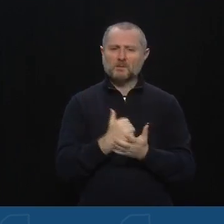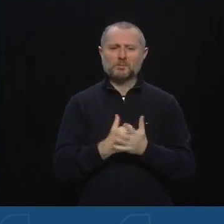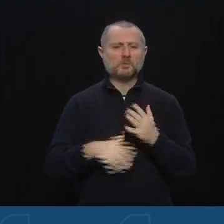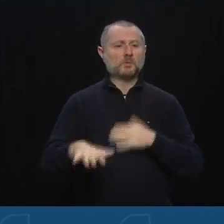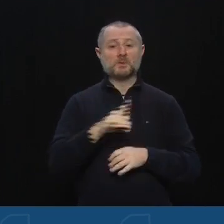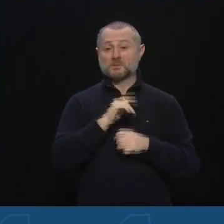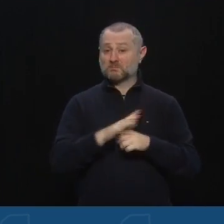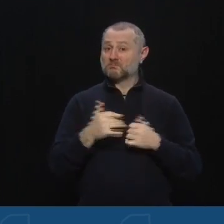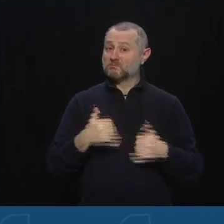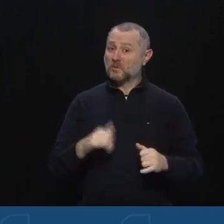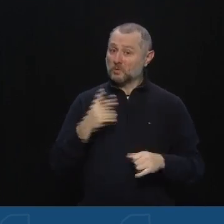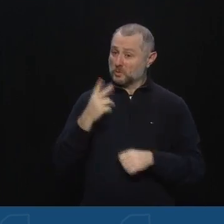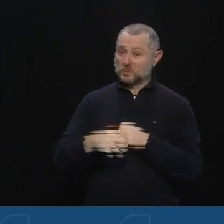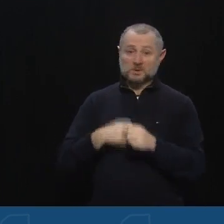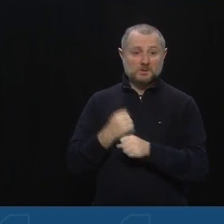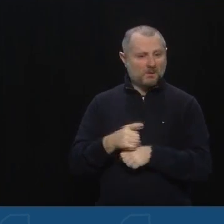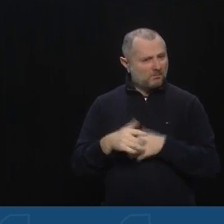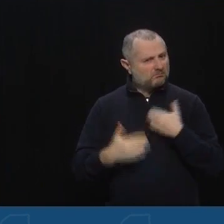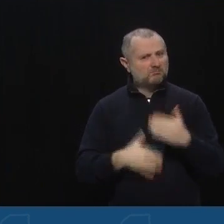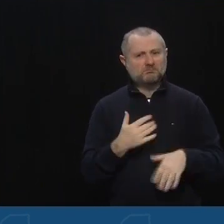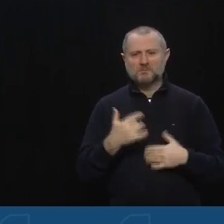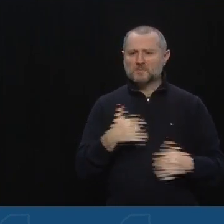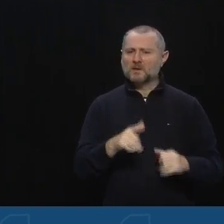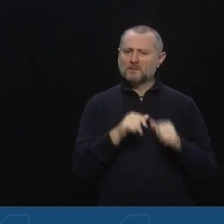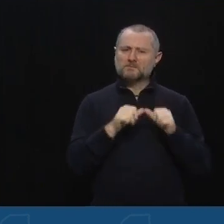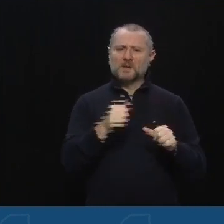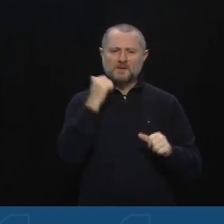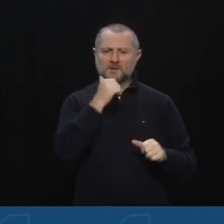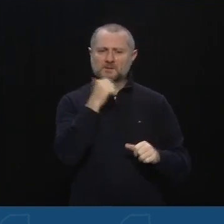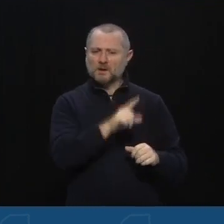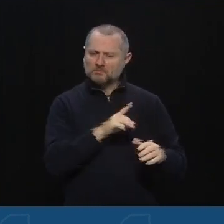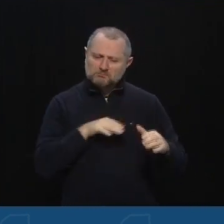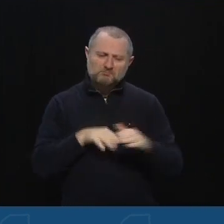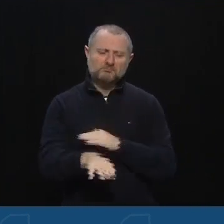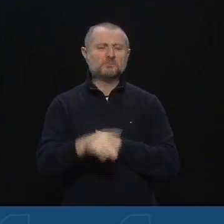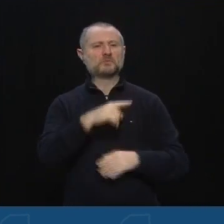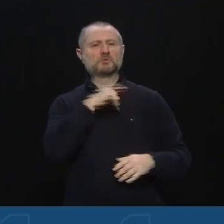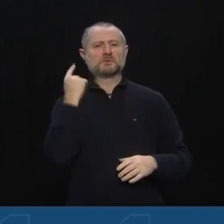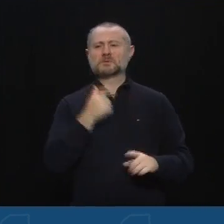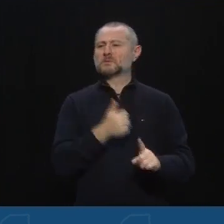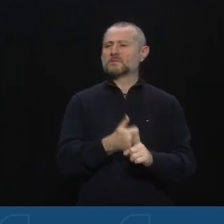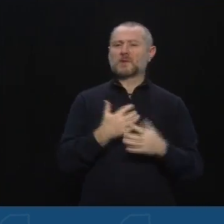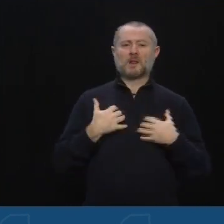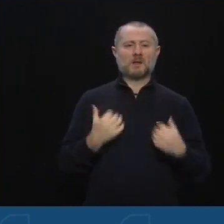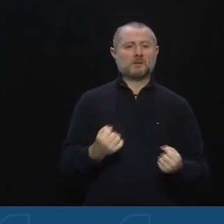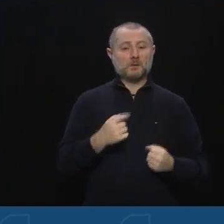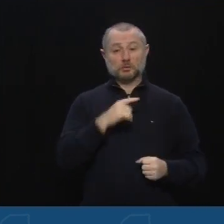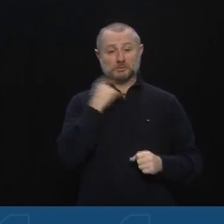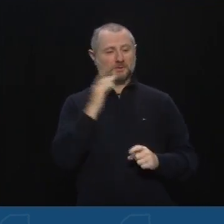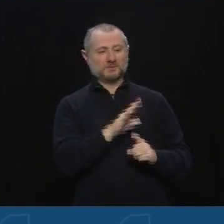PANDEMIC AND YES, TWO YEARS LATER, THEY ARE STILL OUT THERE EVERY SINGLE DAY, PUTTING